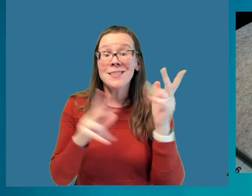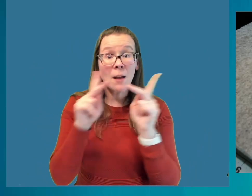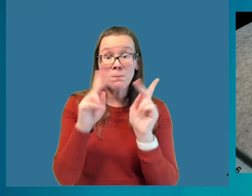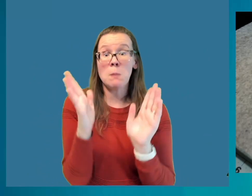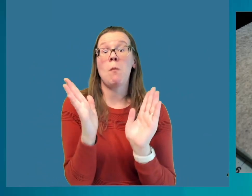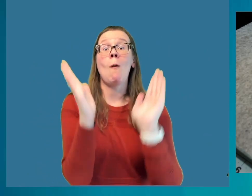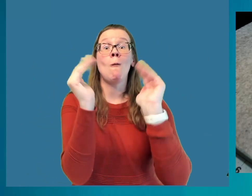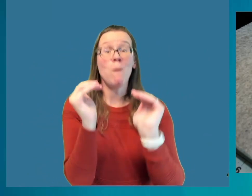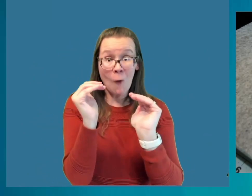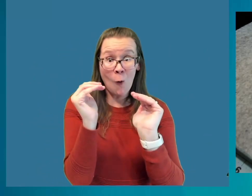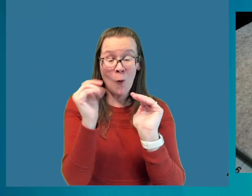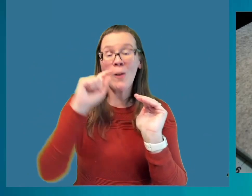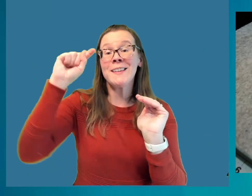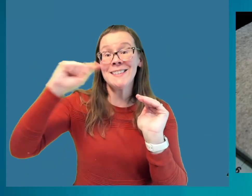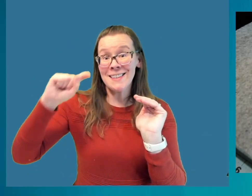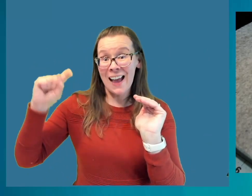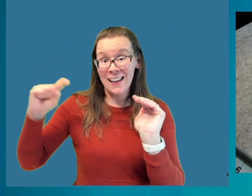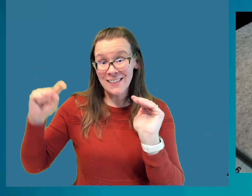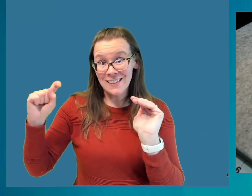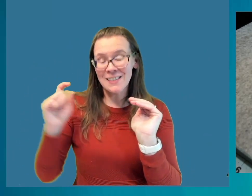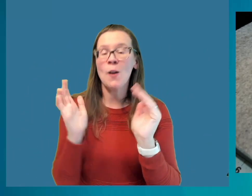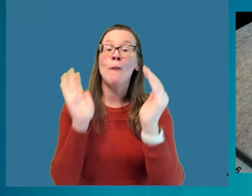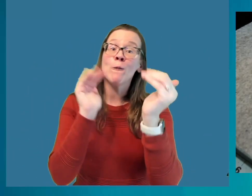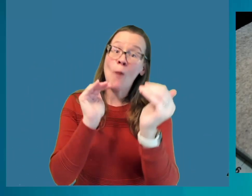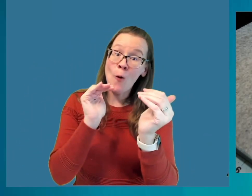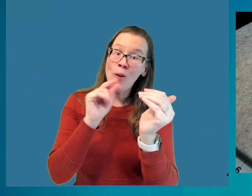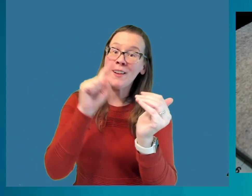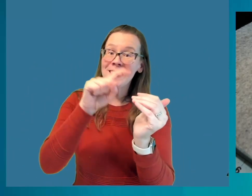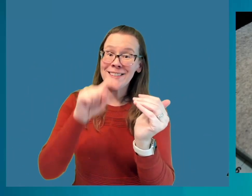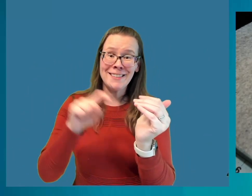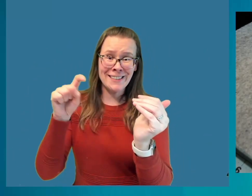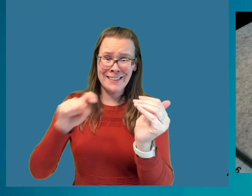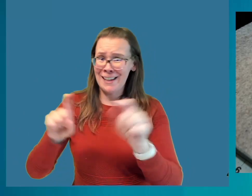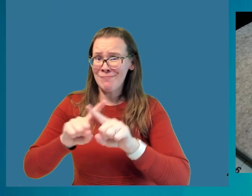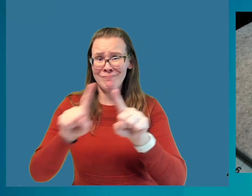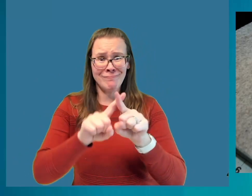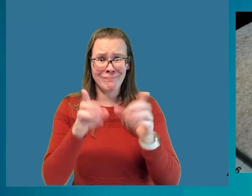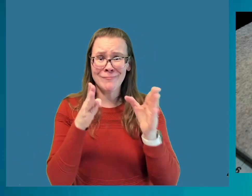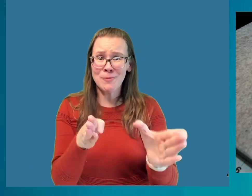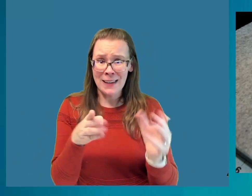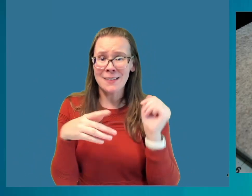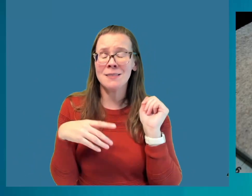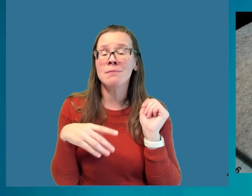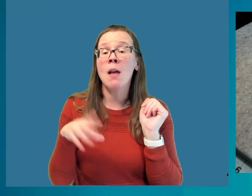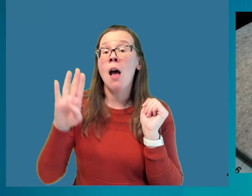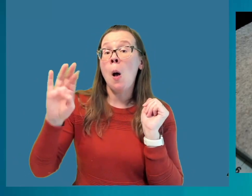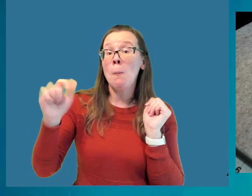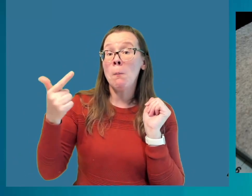show you and then satin stitch or zigzag stitch. So you have a lot of options: there are a lot of